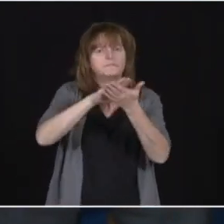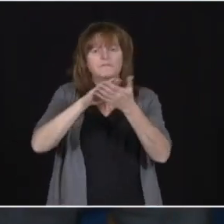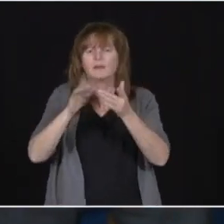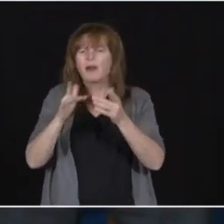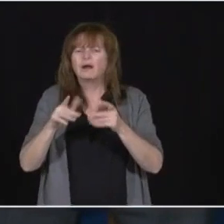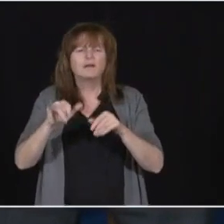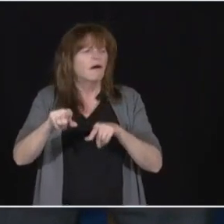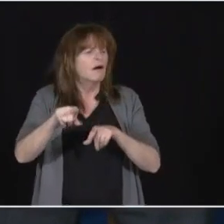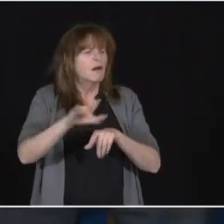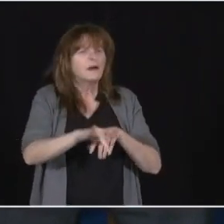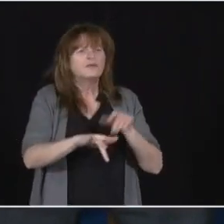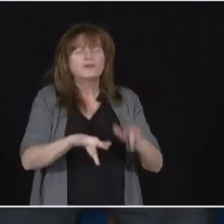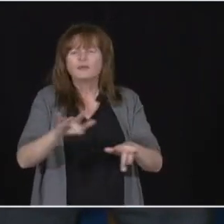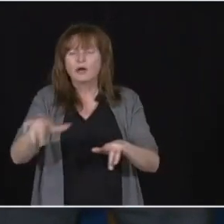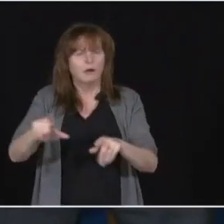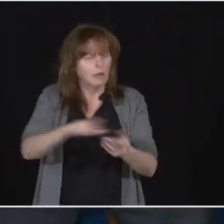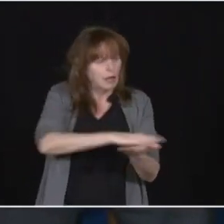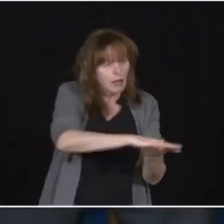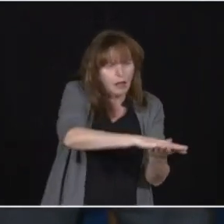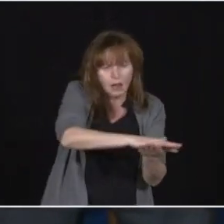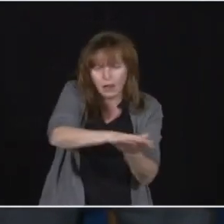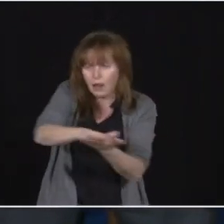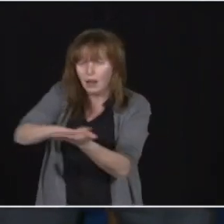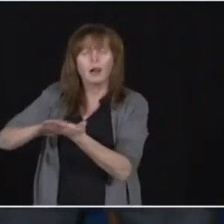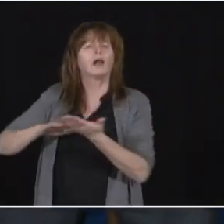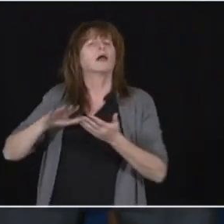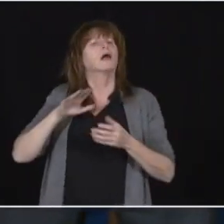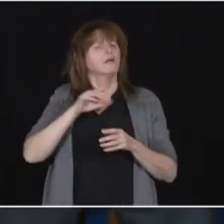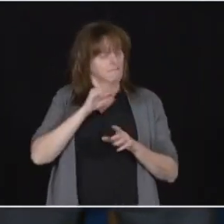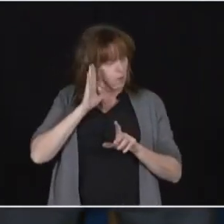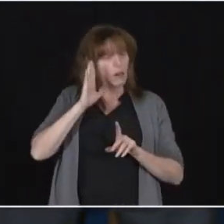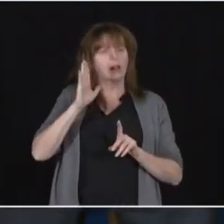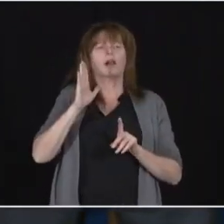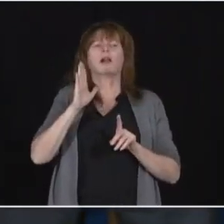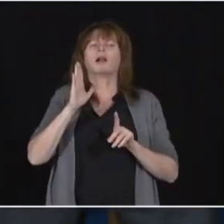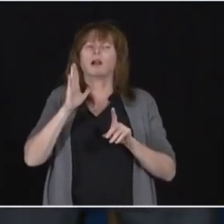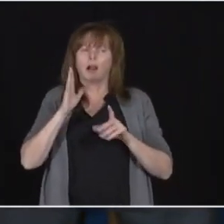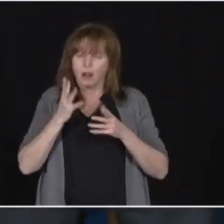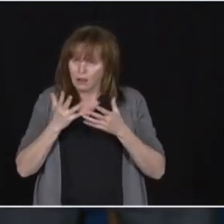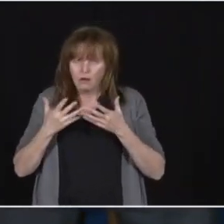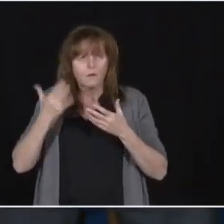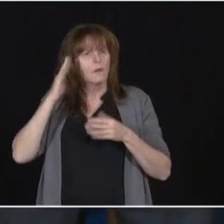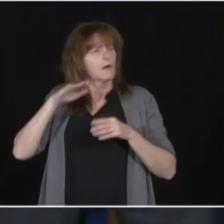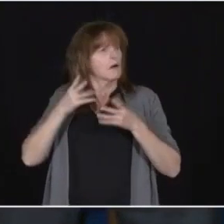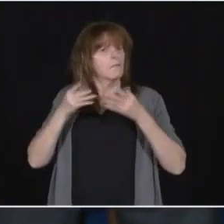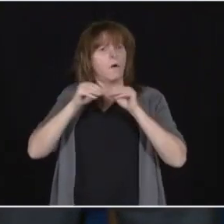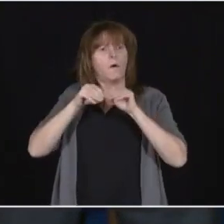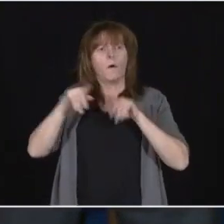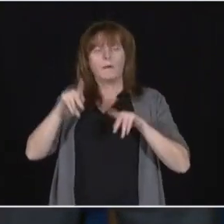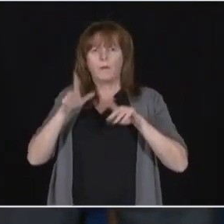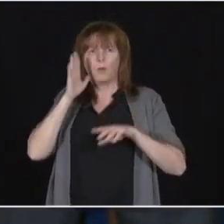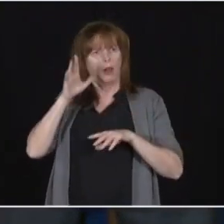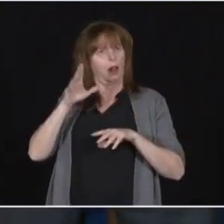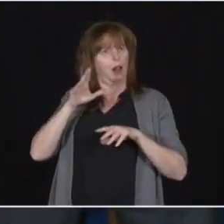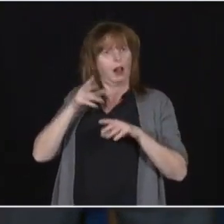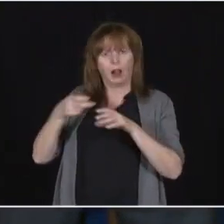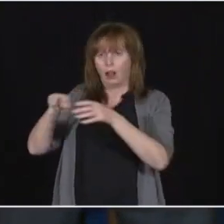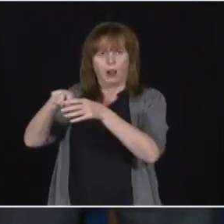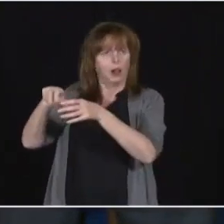As more people start taking transit again these public health measures Will help keep everyone safe. We are also working closely with the Ontario public transit association and other stakeholders